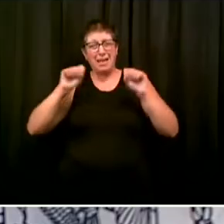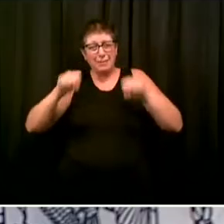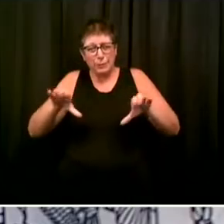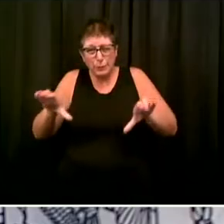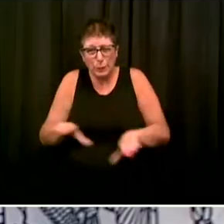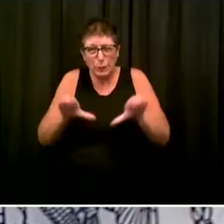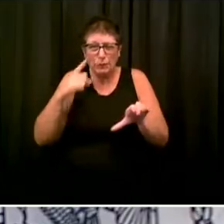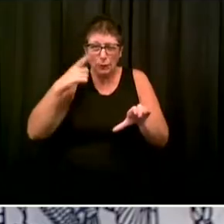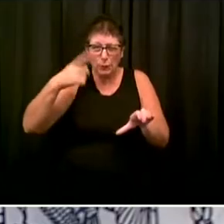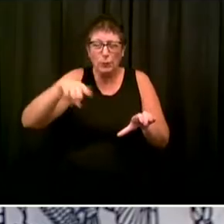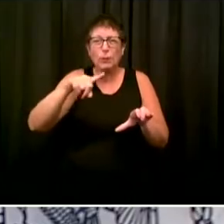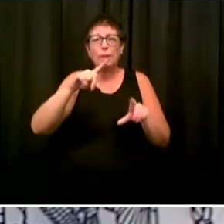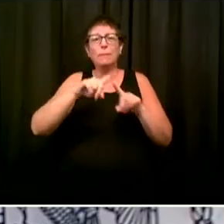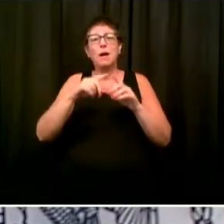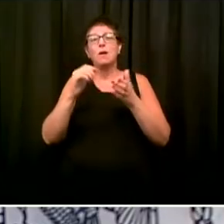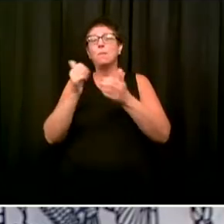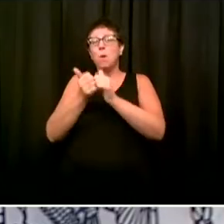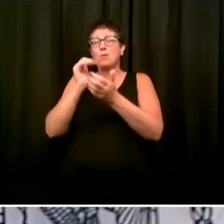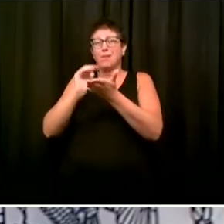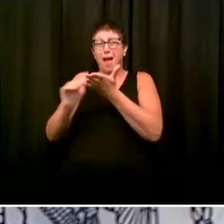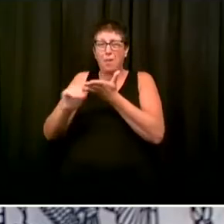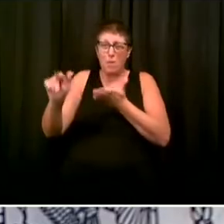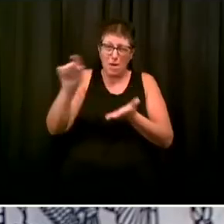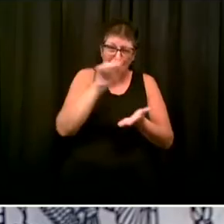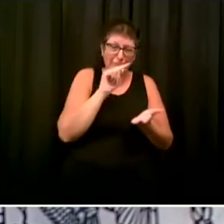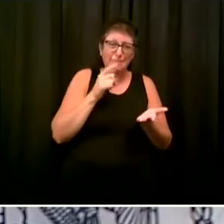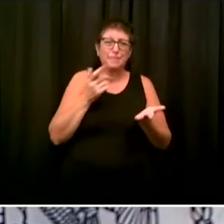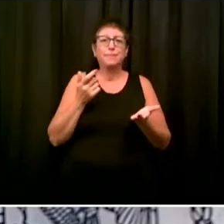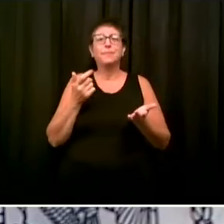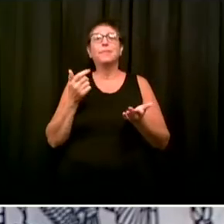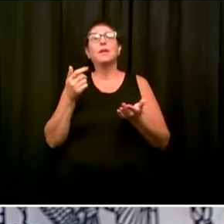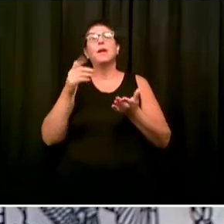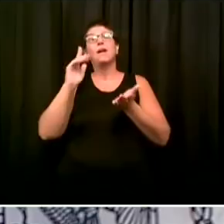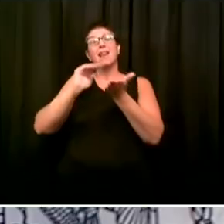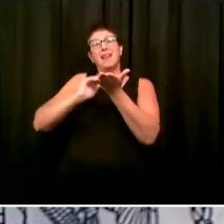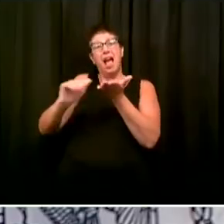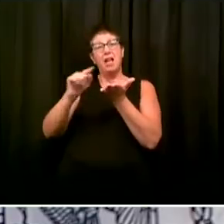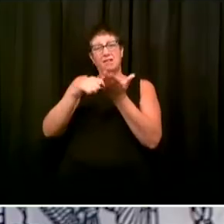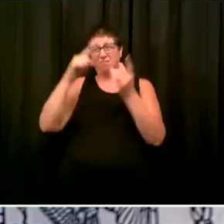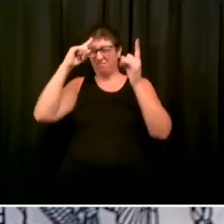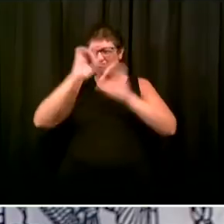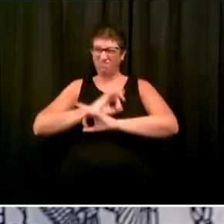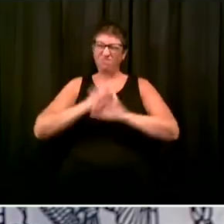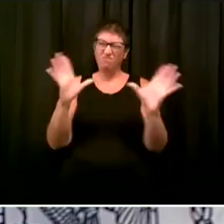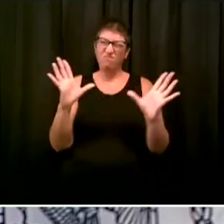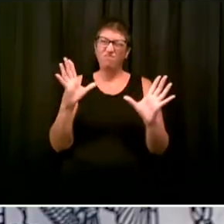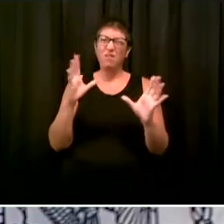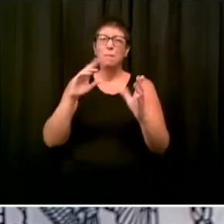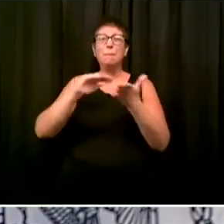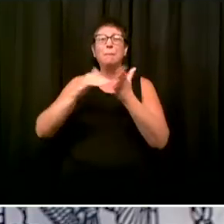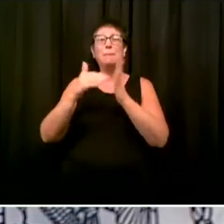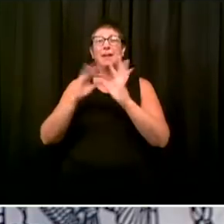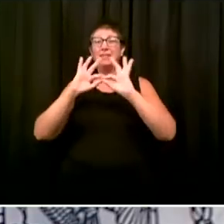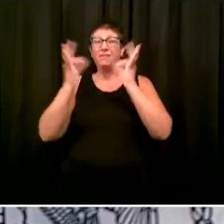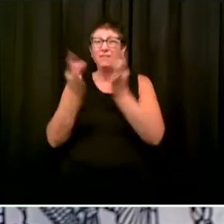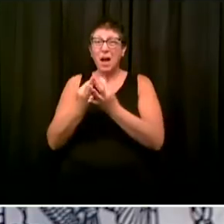THINGS THAT WE CAN AND SHOULD DO SHORT OF HAVING LAYOFFS. LAYOFFS REA HORRIBLE.